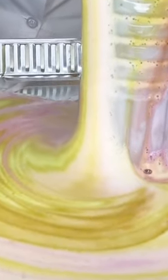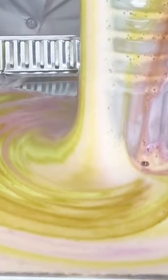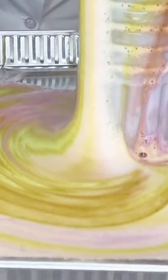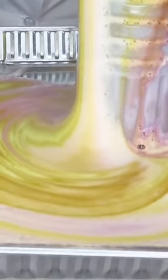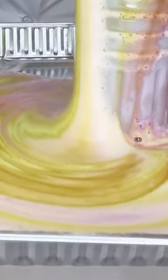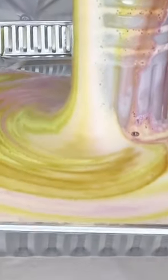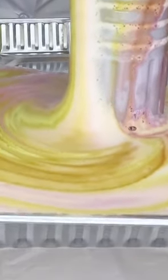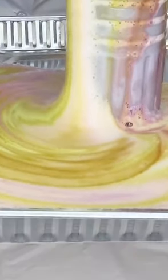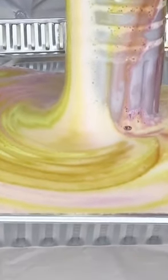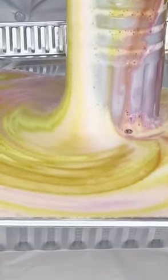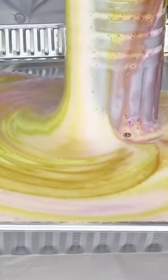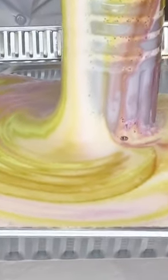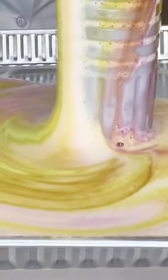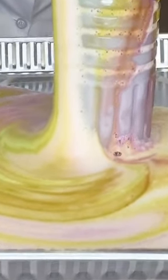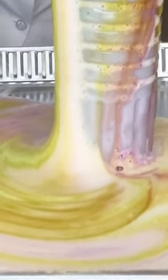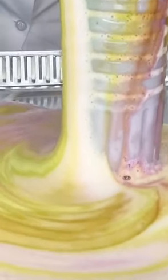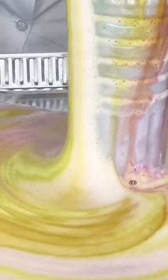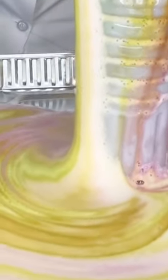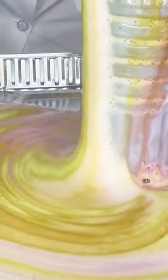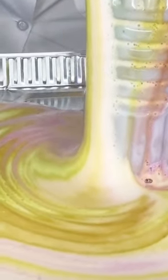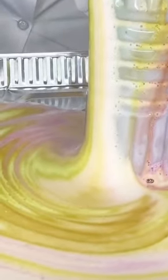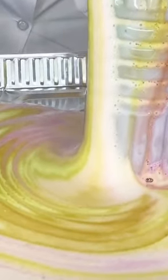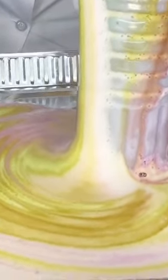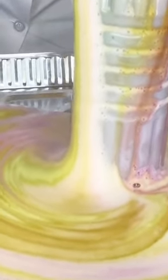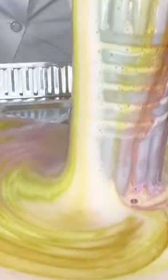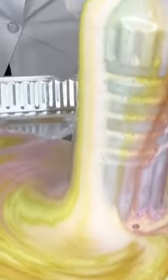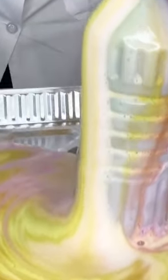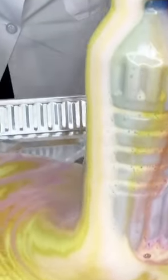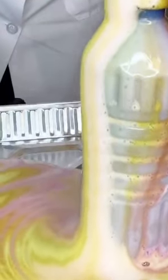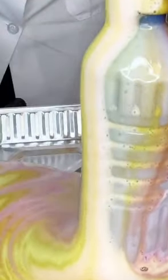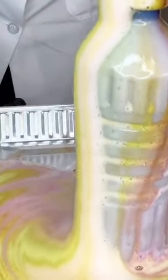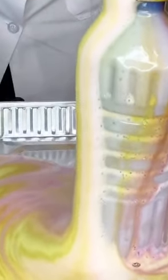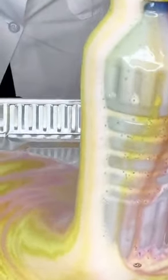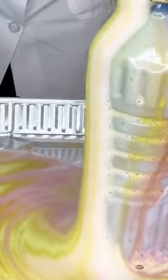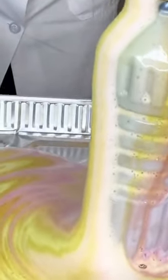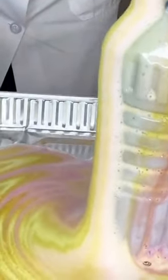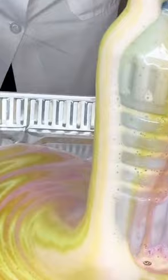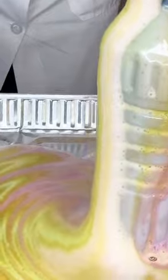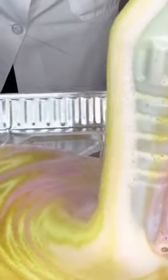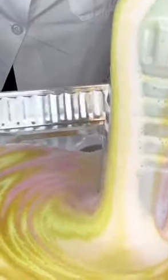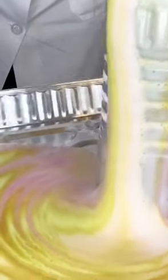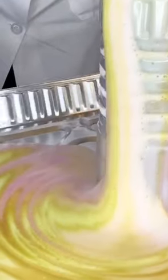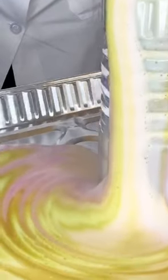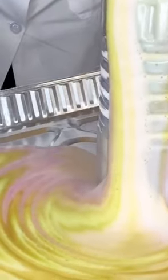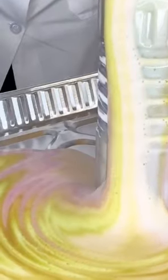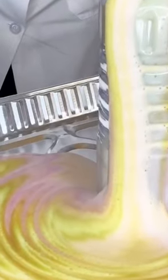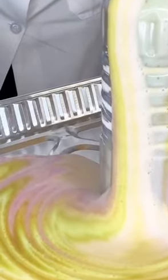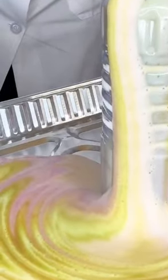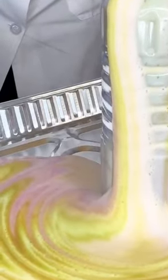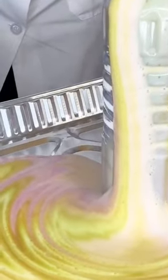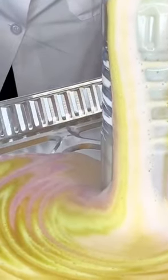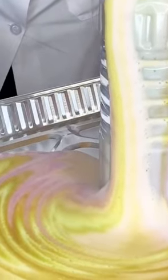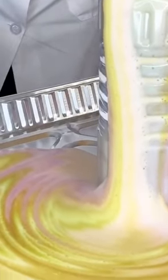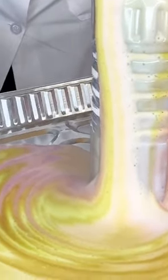Toothpaste, that's the shorthand for this experiment. Because it kind of looks like, when it's coming out of the bottle, like toothpaste that an elephant